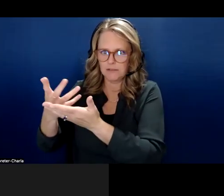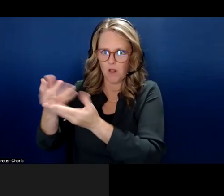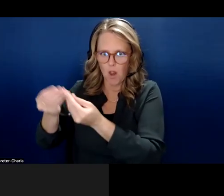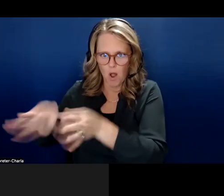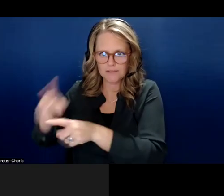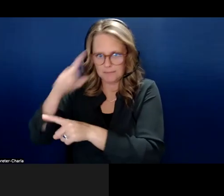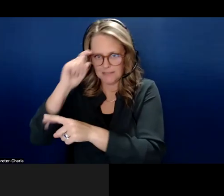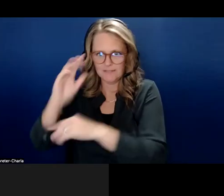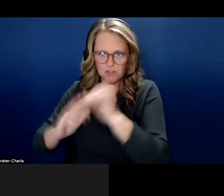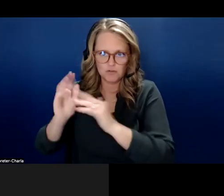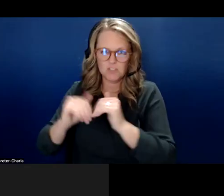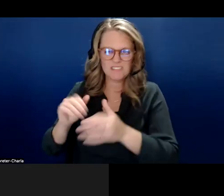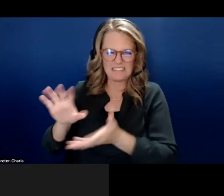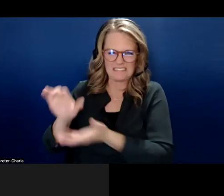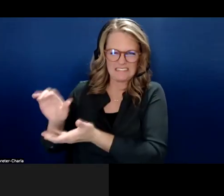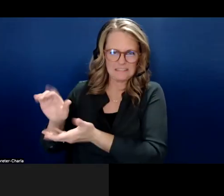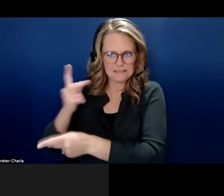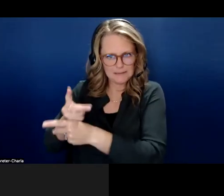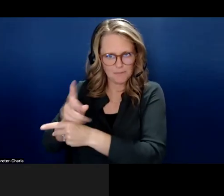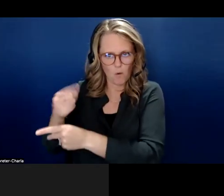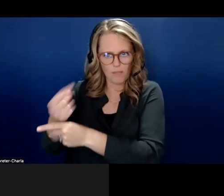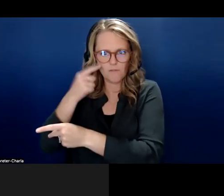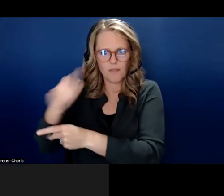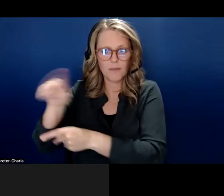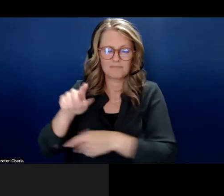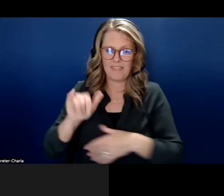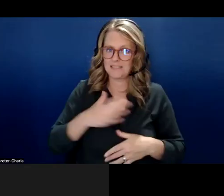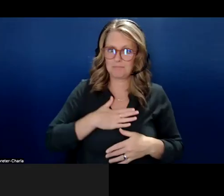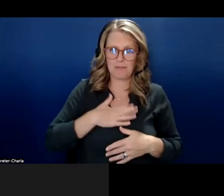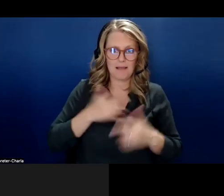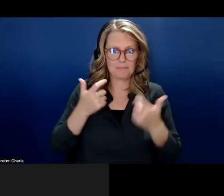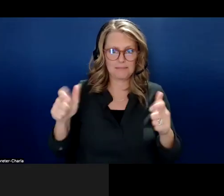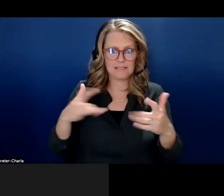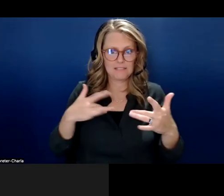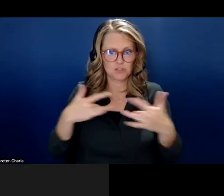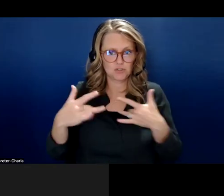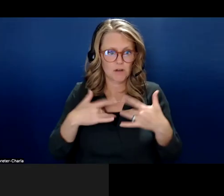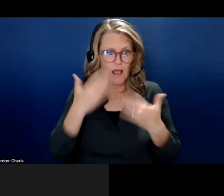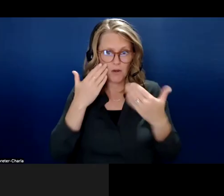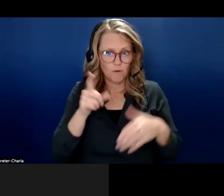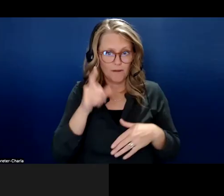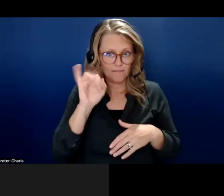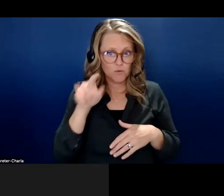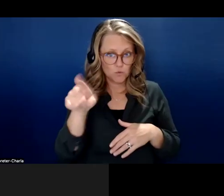So that would be my biggest thing. And I don't know whether you all have any control over that, but I do think that that's like, you know,